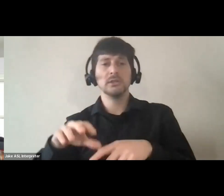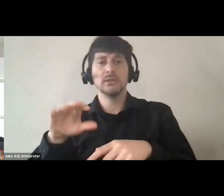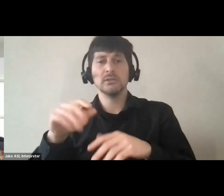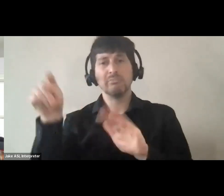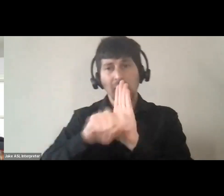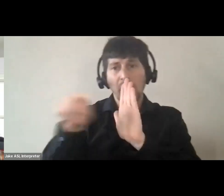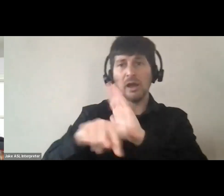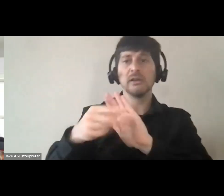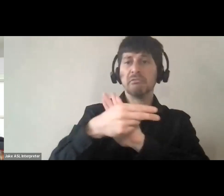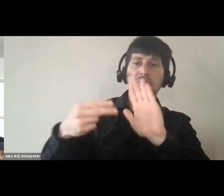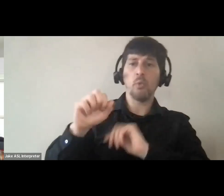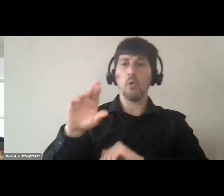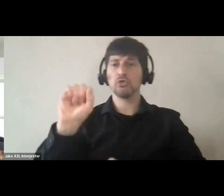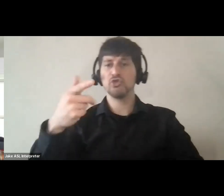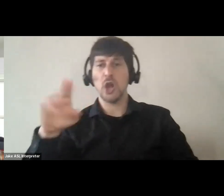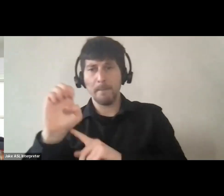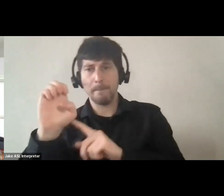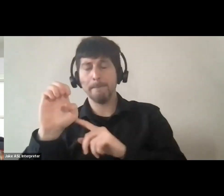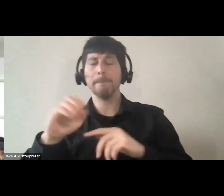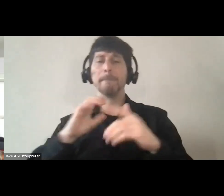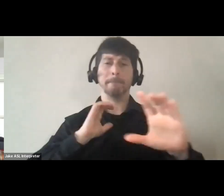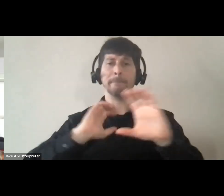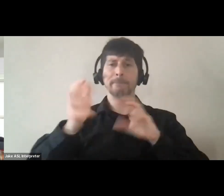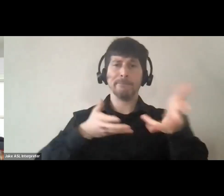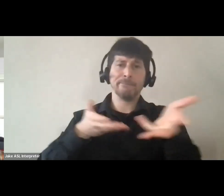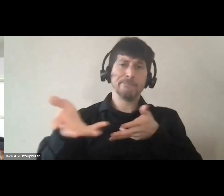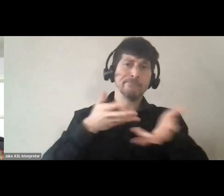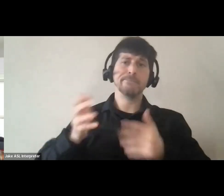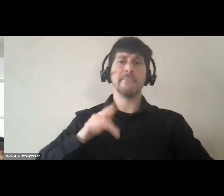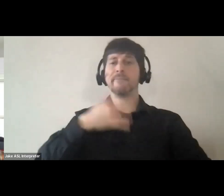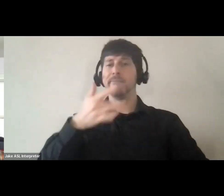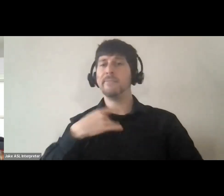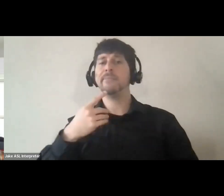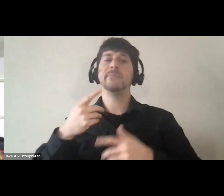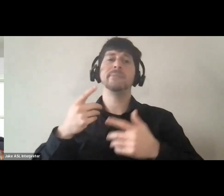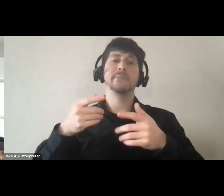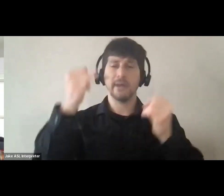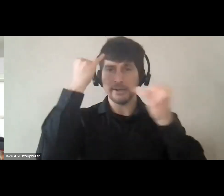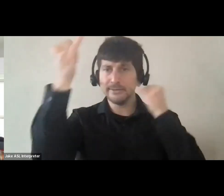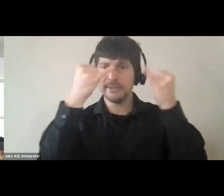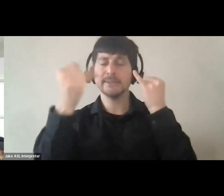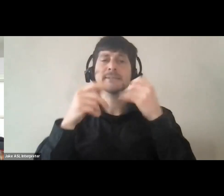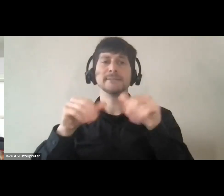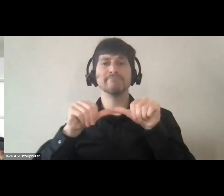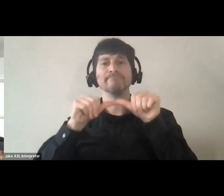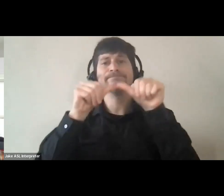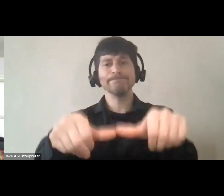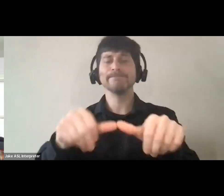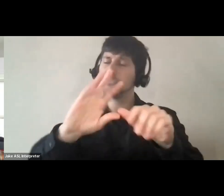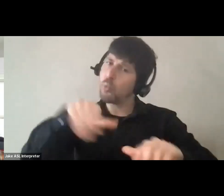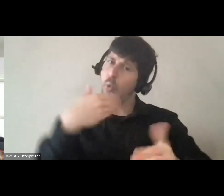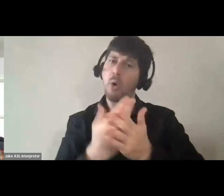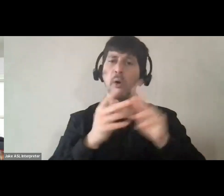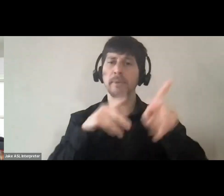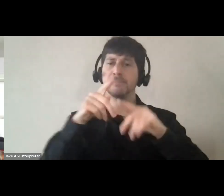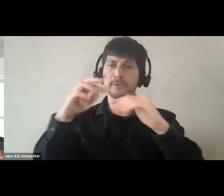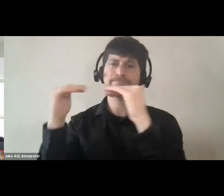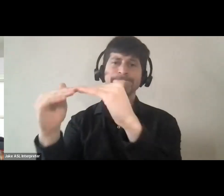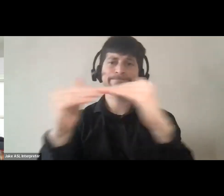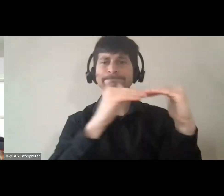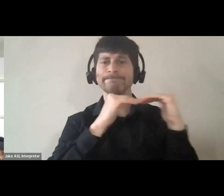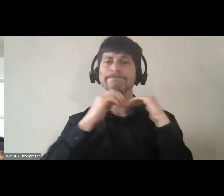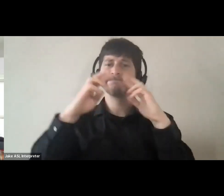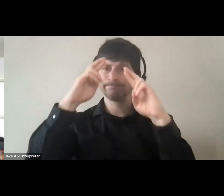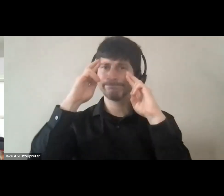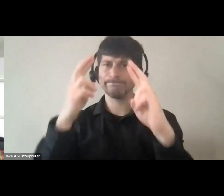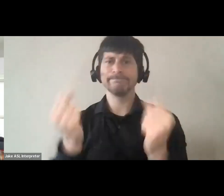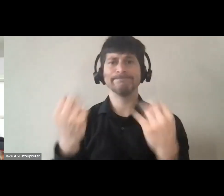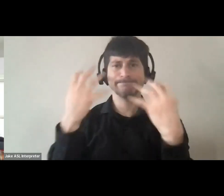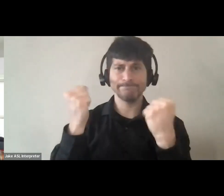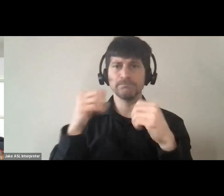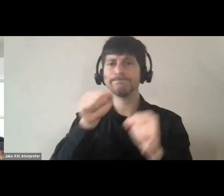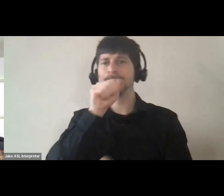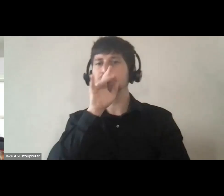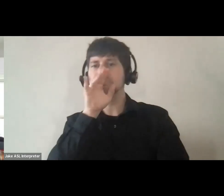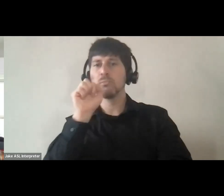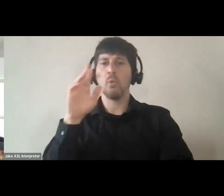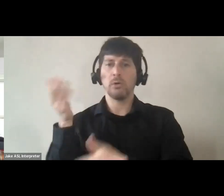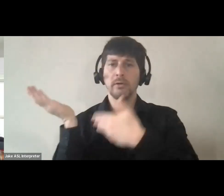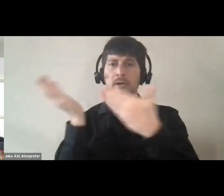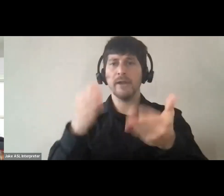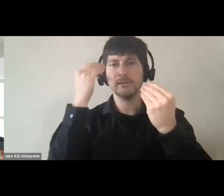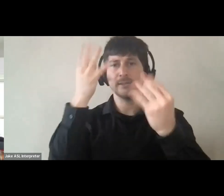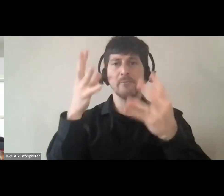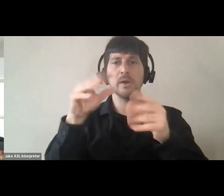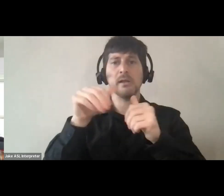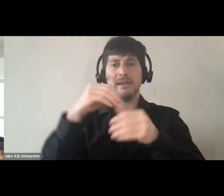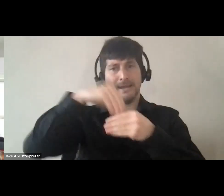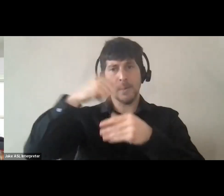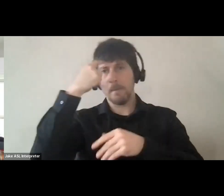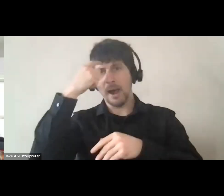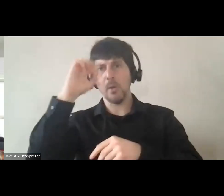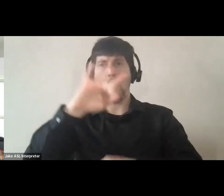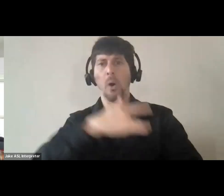Language justice means that everyone is listened to and understood without hierarchy, stigma or shame.